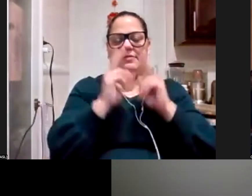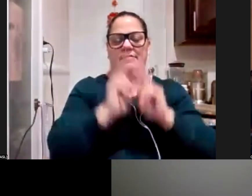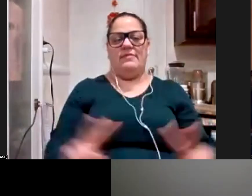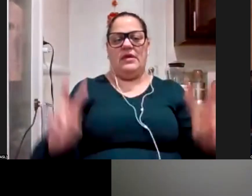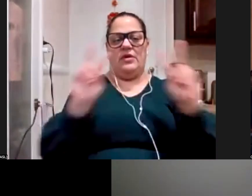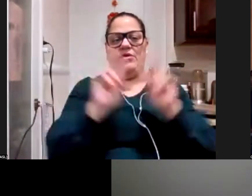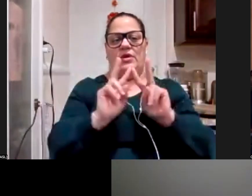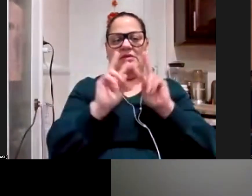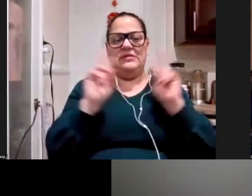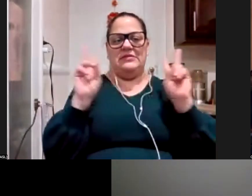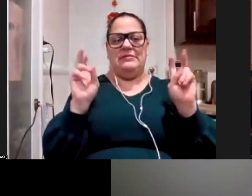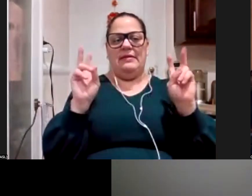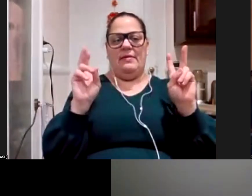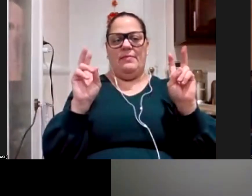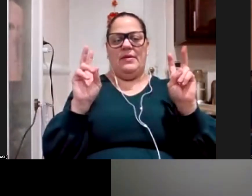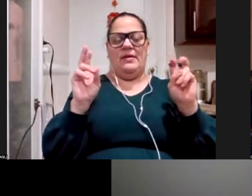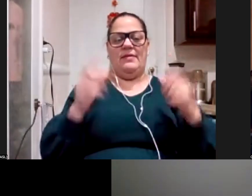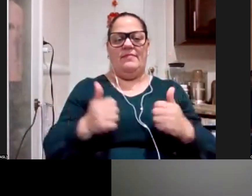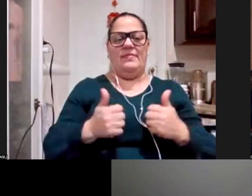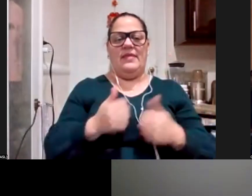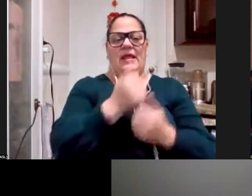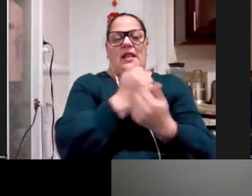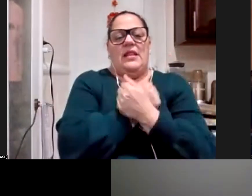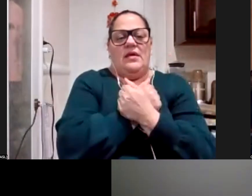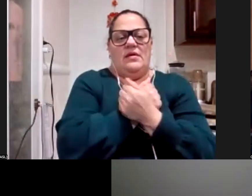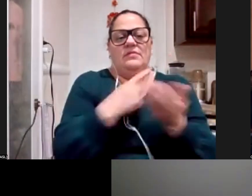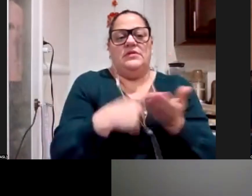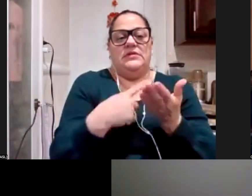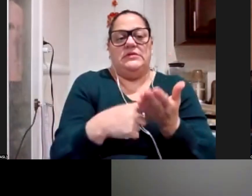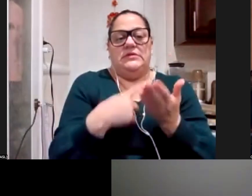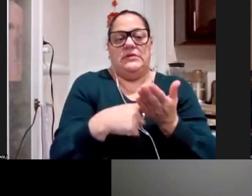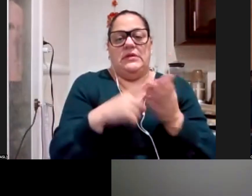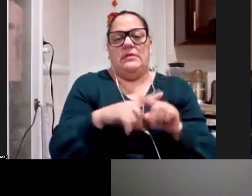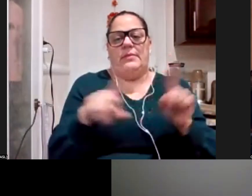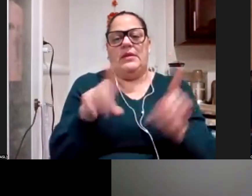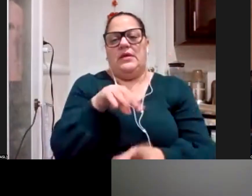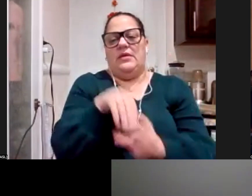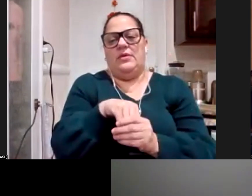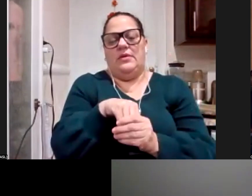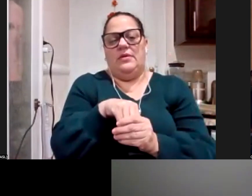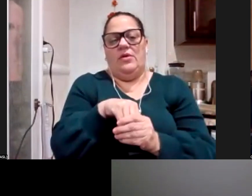a topic that I love to talk of and uh but I won't get into it right now. Well,